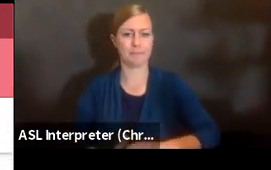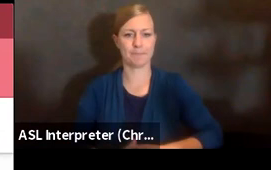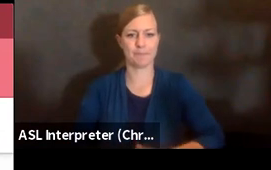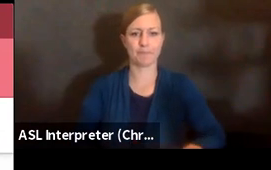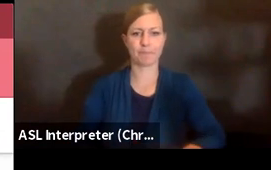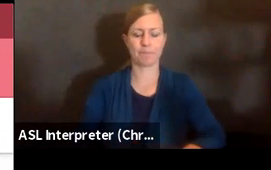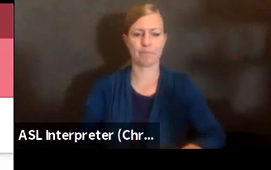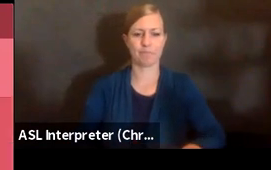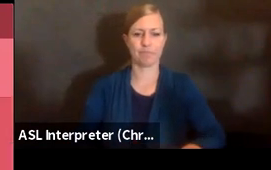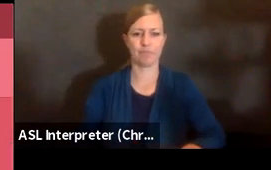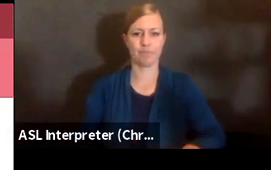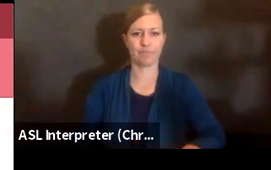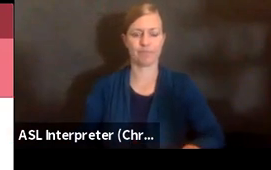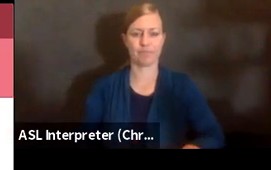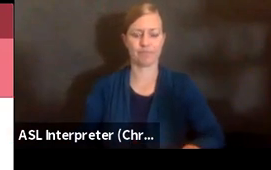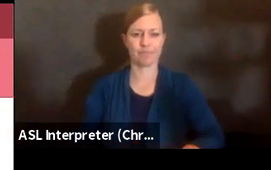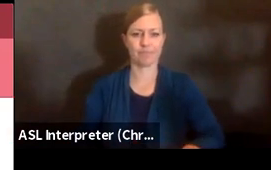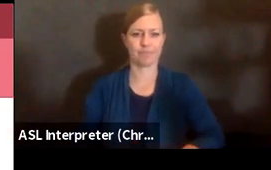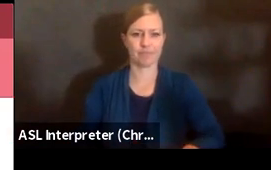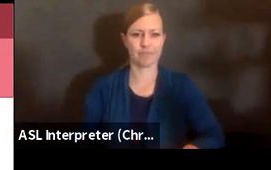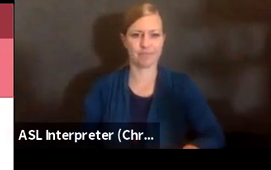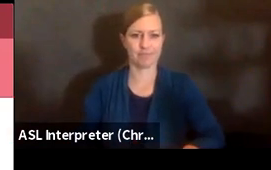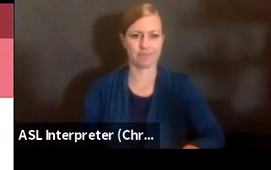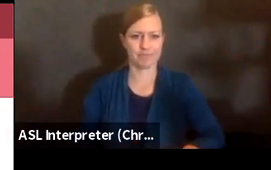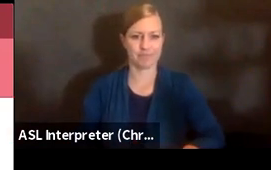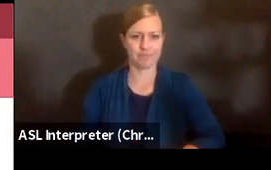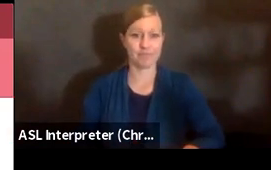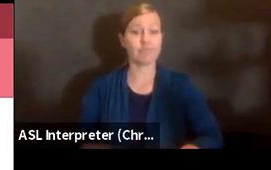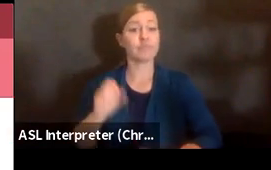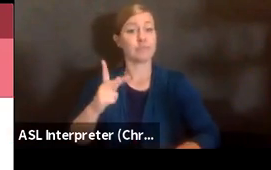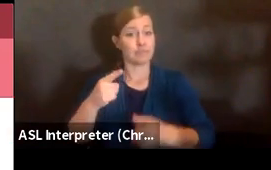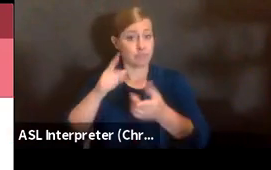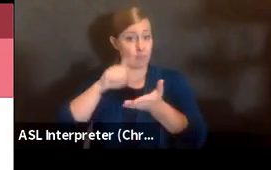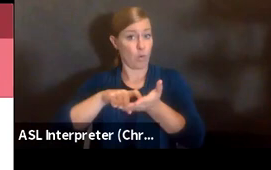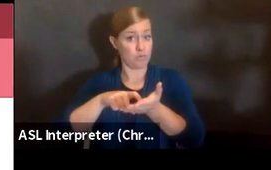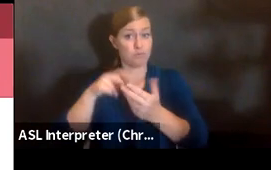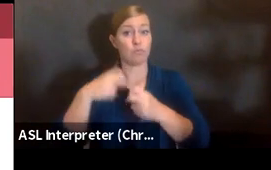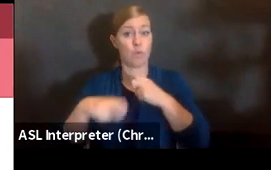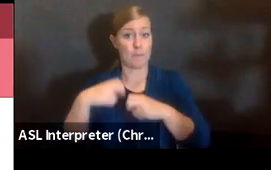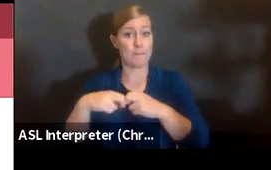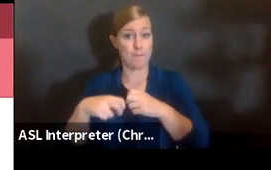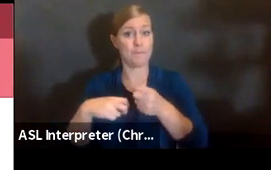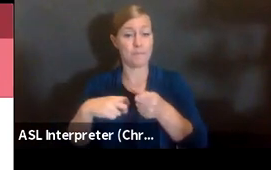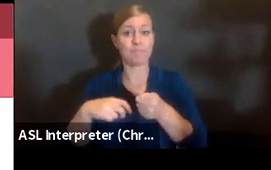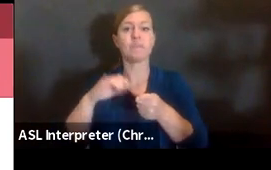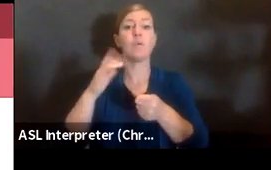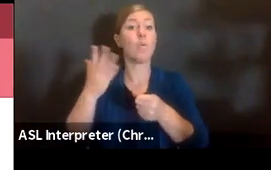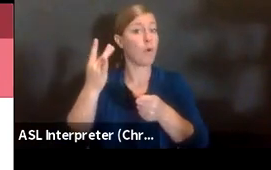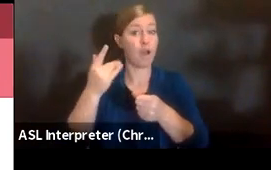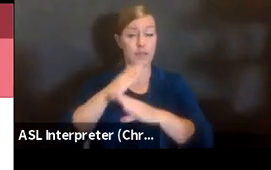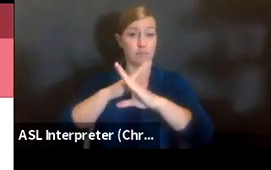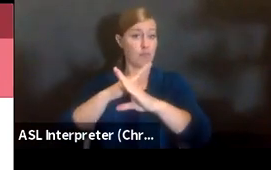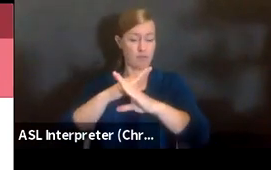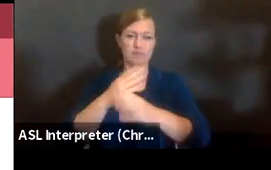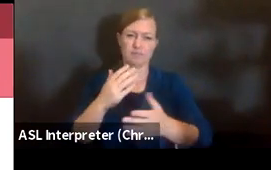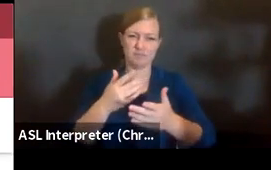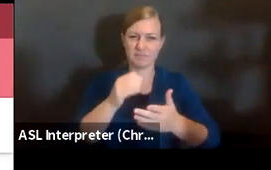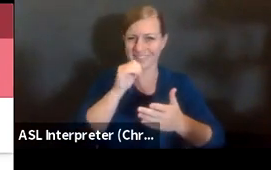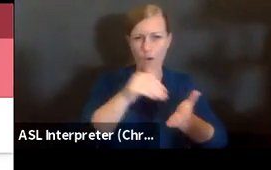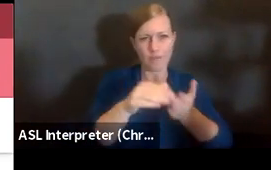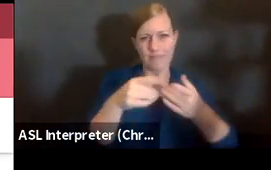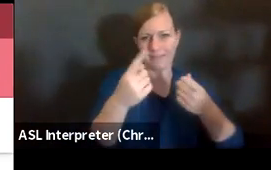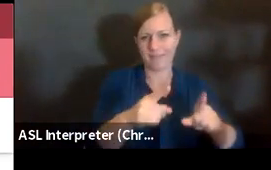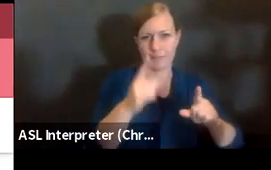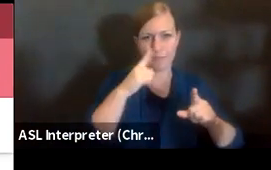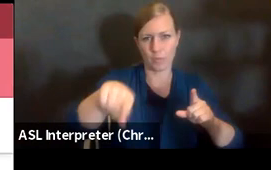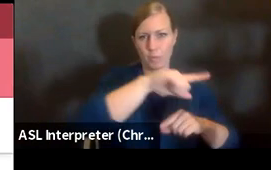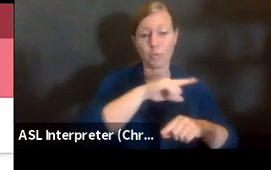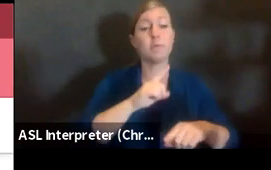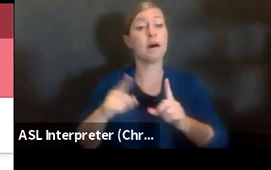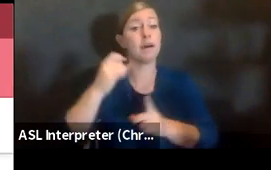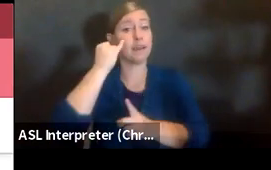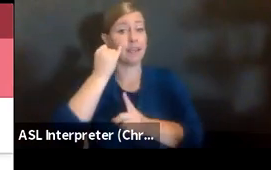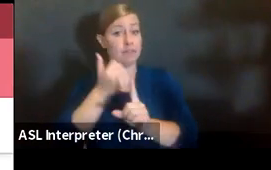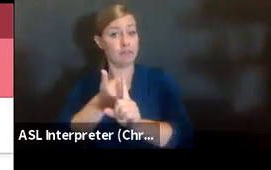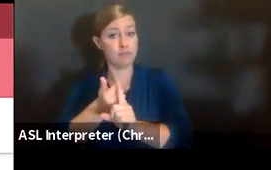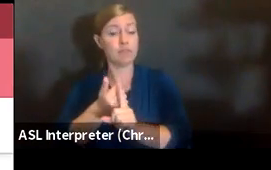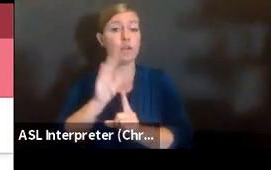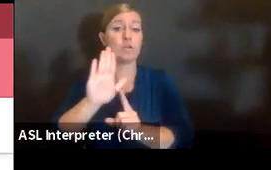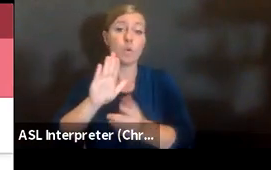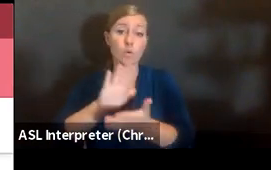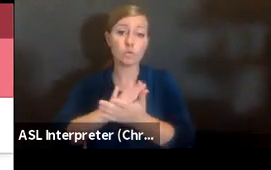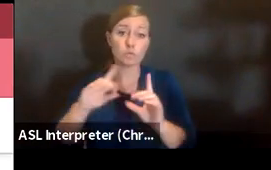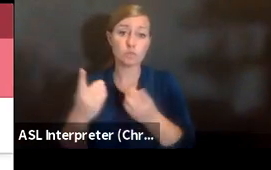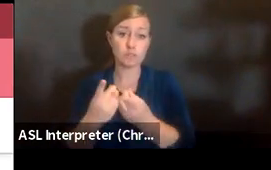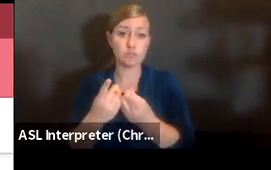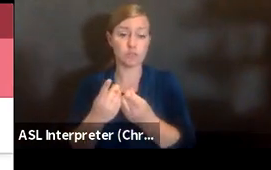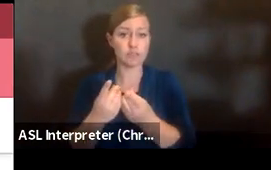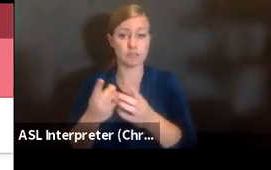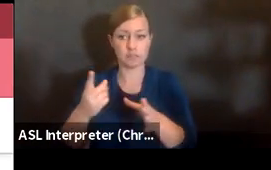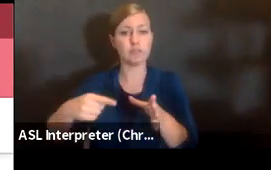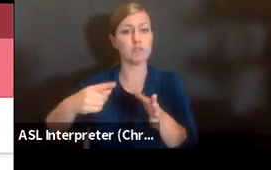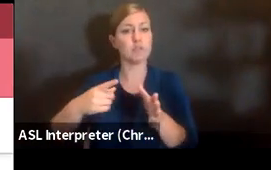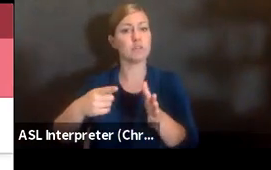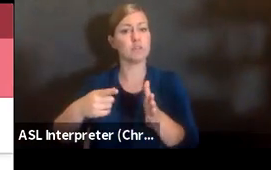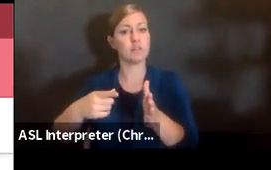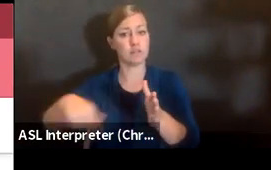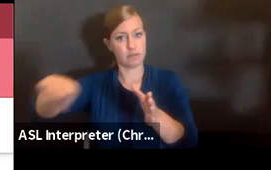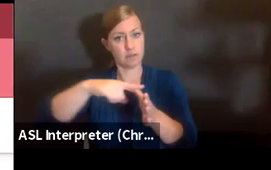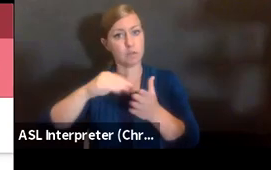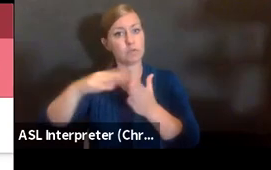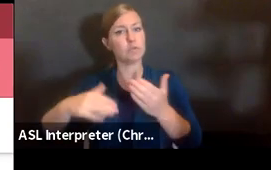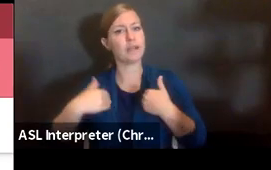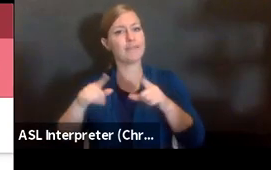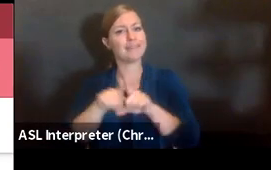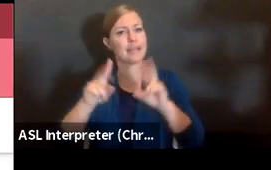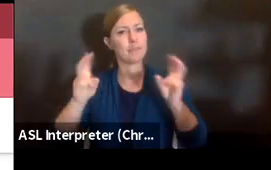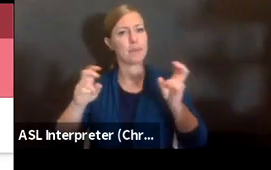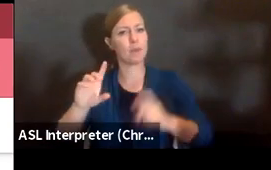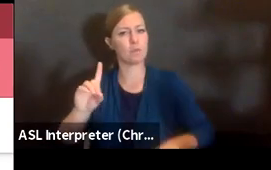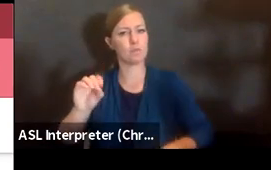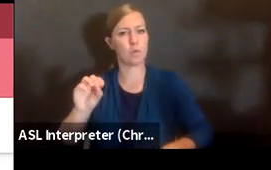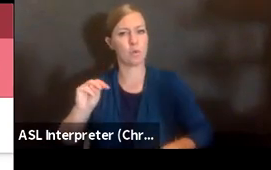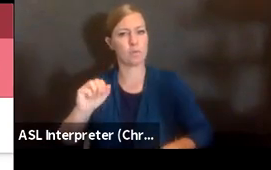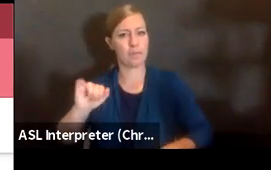Katherine Livick - ESD 112: Let's see how this worked. OK, now I'm having a problem and I will tell you what this is. Most of you will not run into this. If you are in a district where your students are have the same domain you do and that means your email address, after the @ sign,